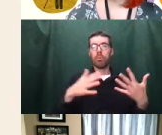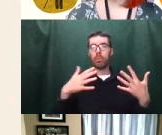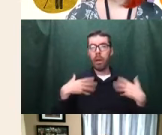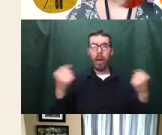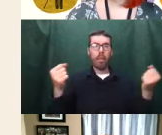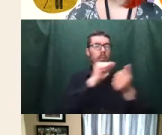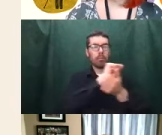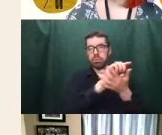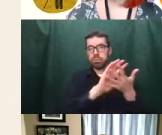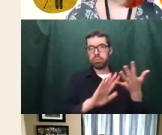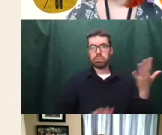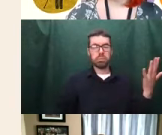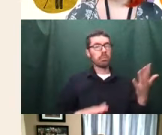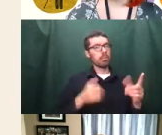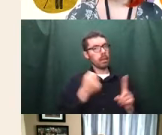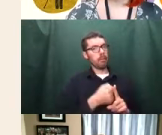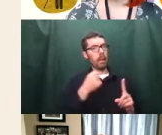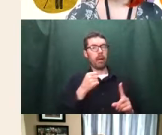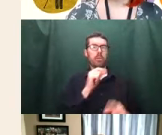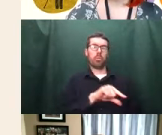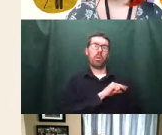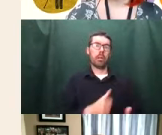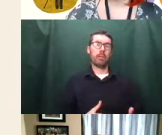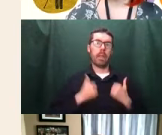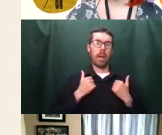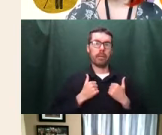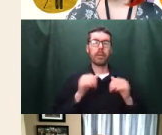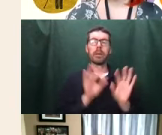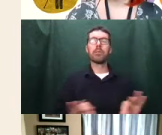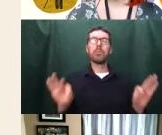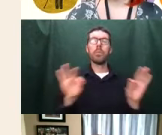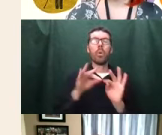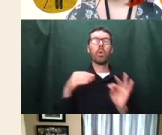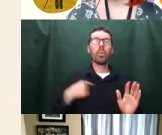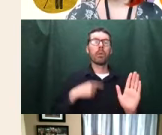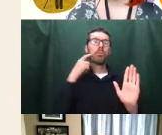overall quality of life. We need to acknowledge and recognize our personal biases to help